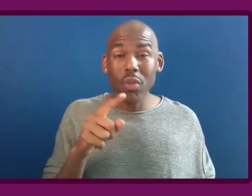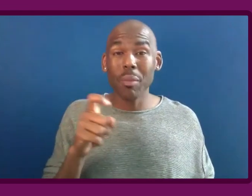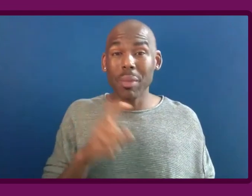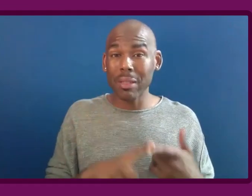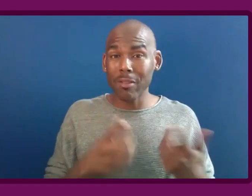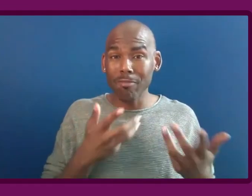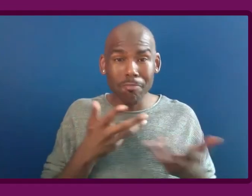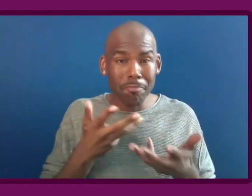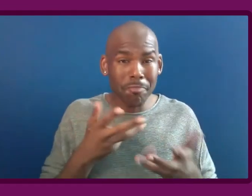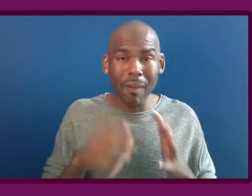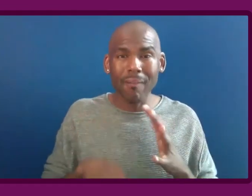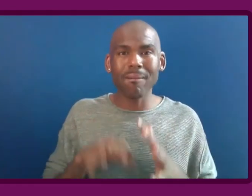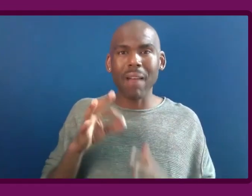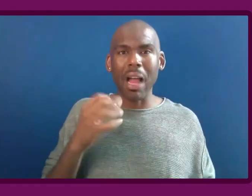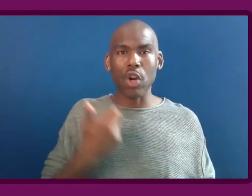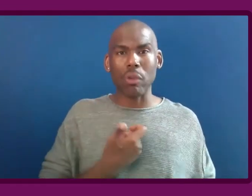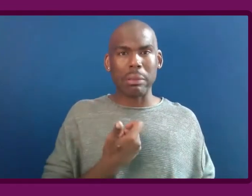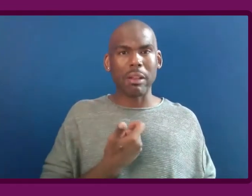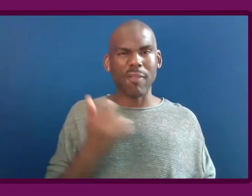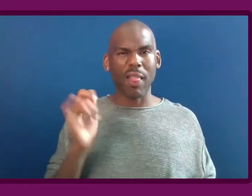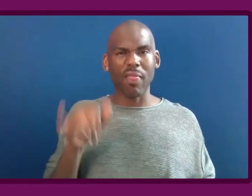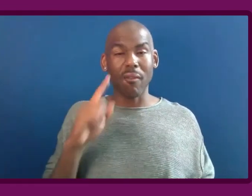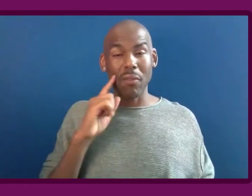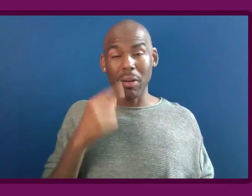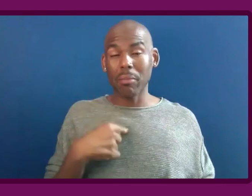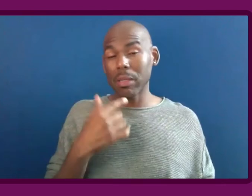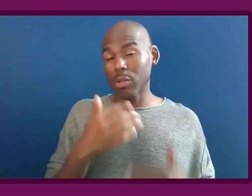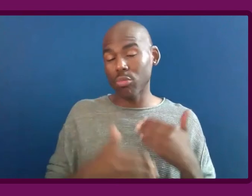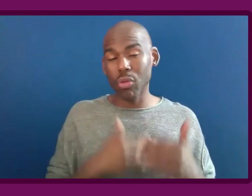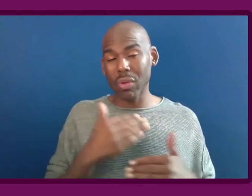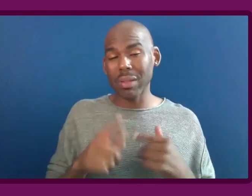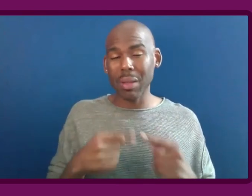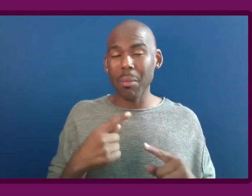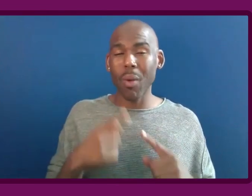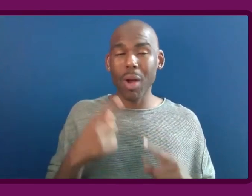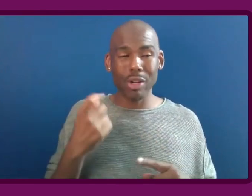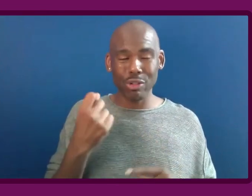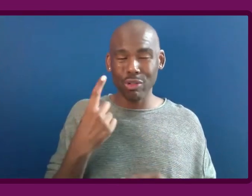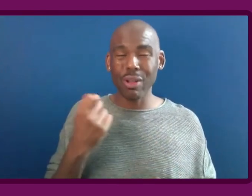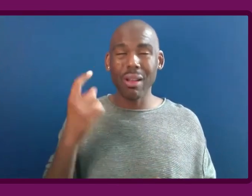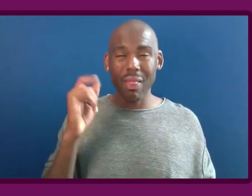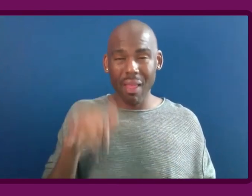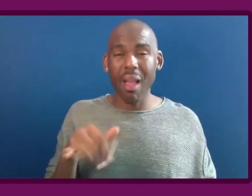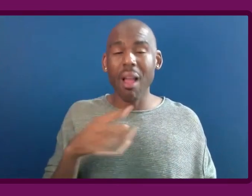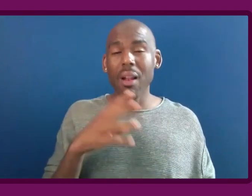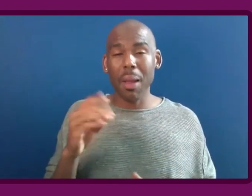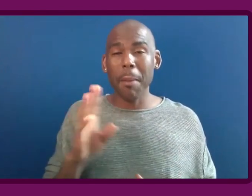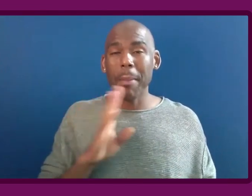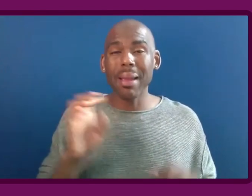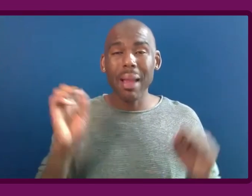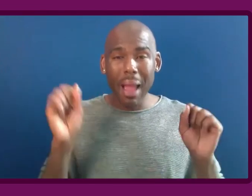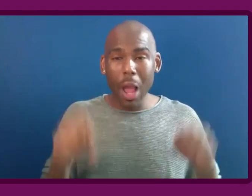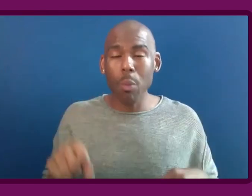But if we have even the slightest tiny privilege or decision-making, even the slightest, tiniest,